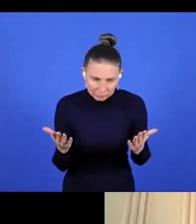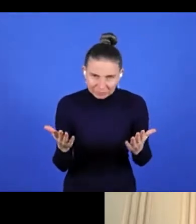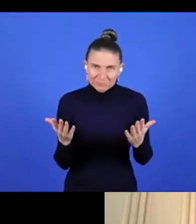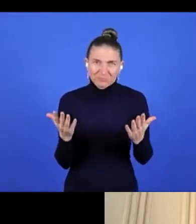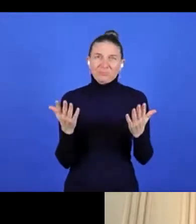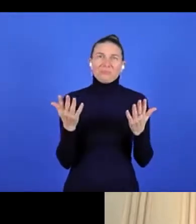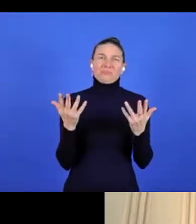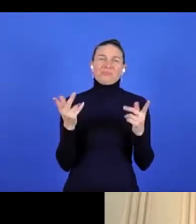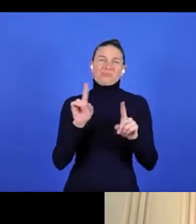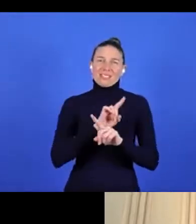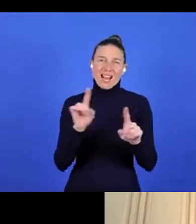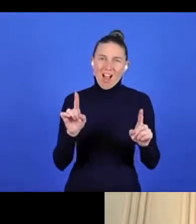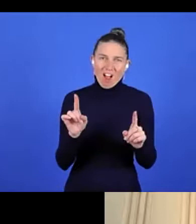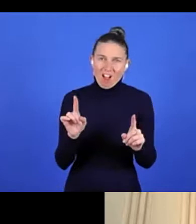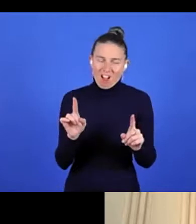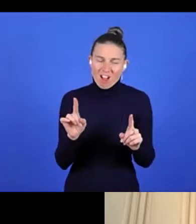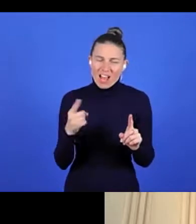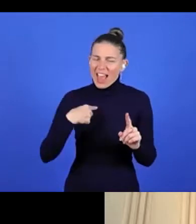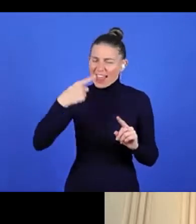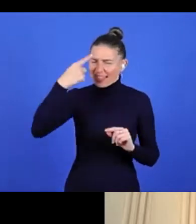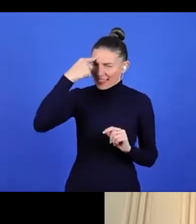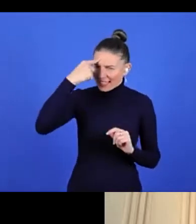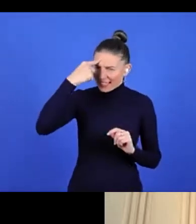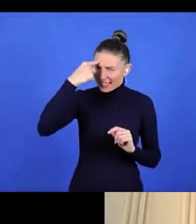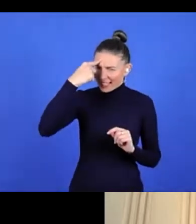but basically, there is really